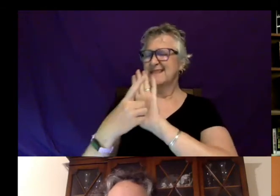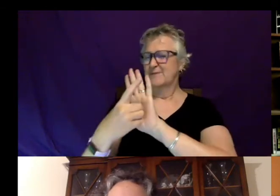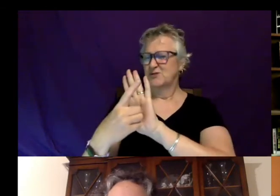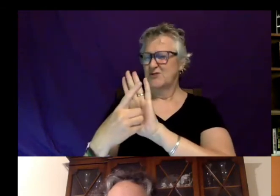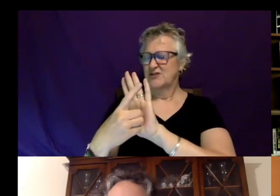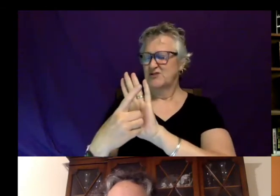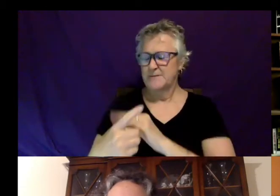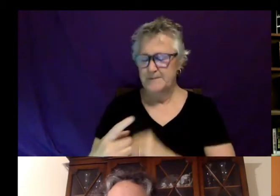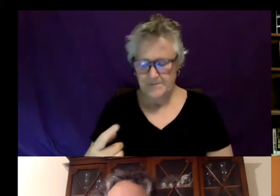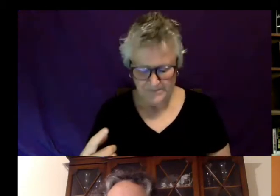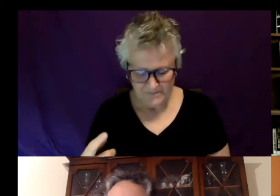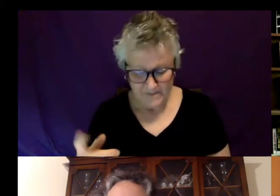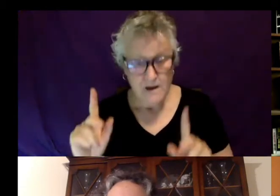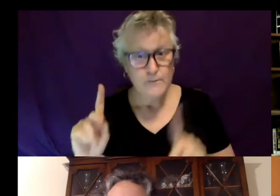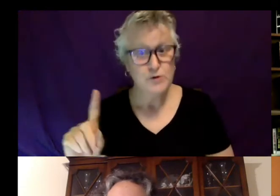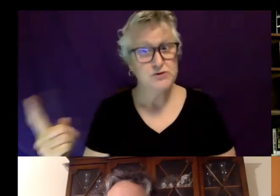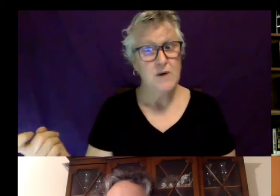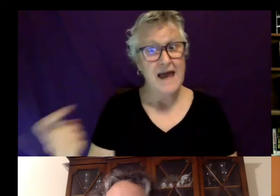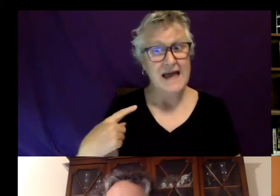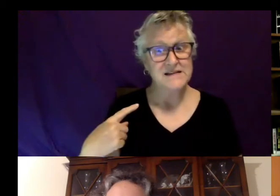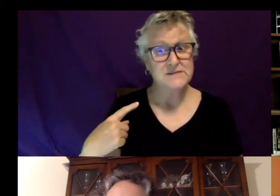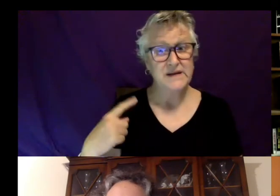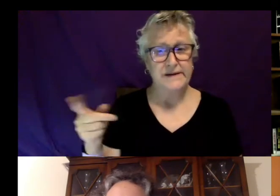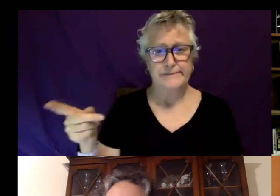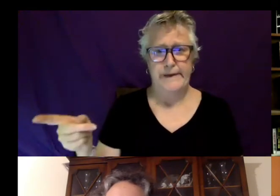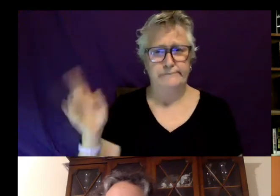of course, had very little idea of what that would, would entail.